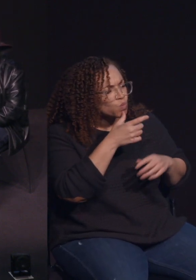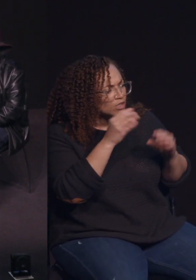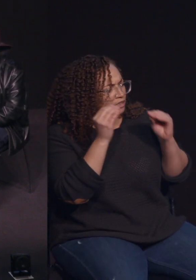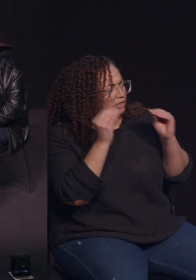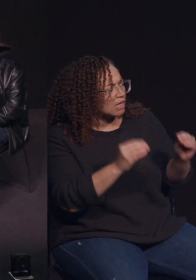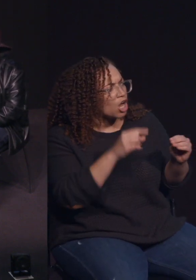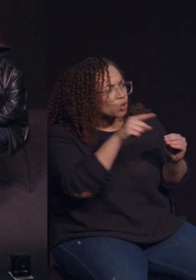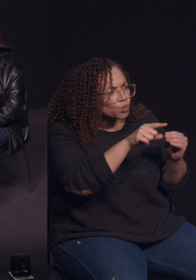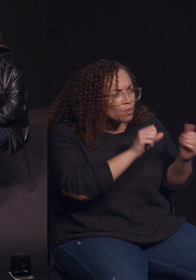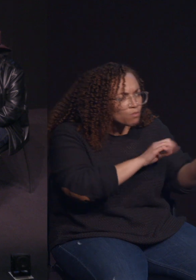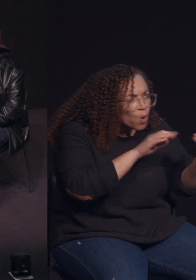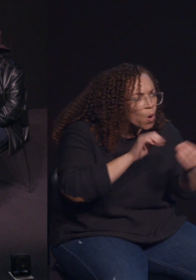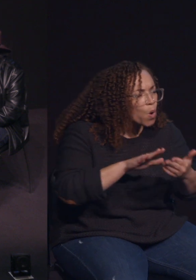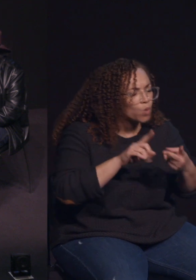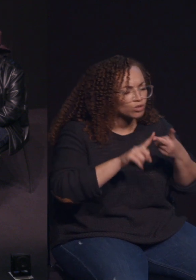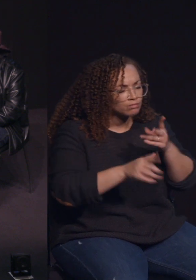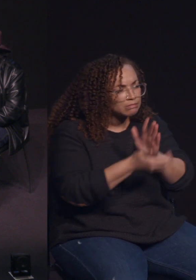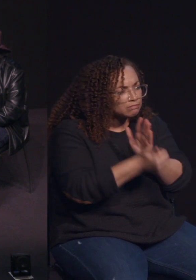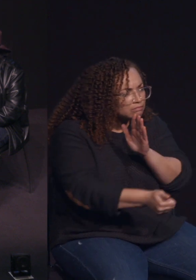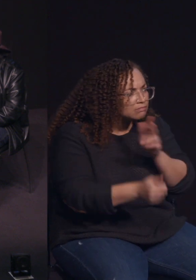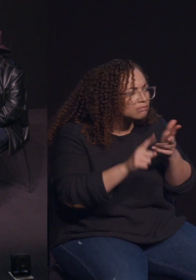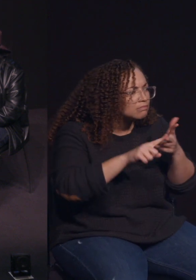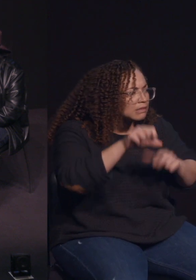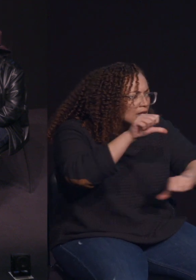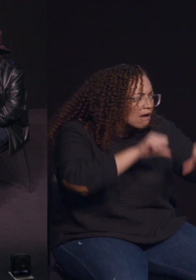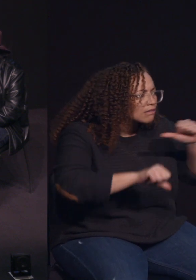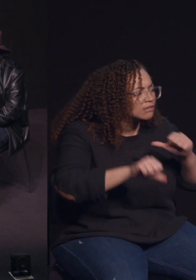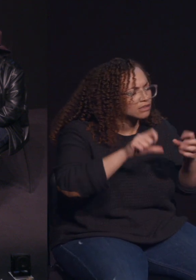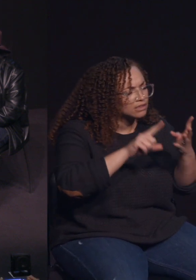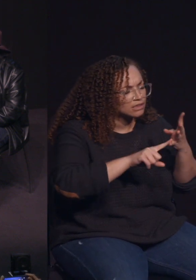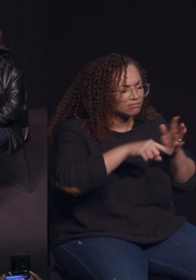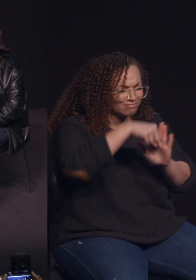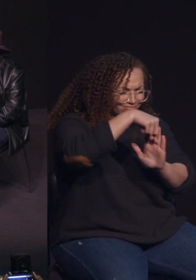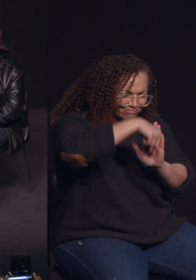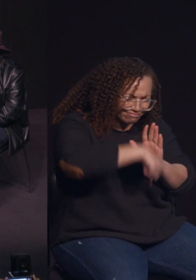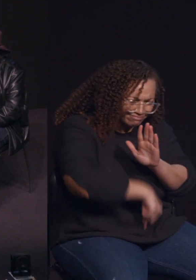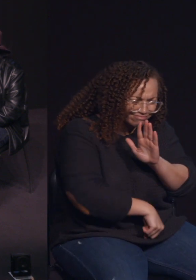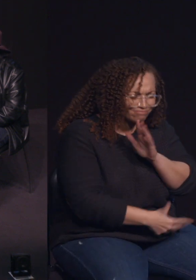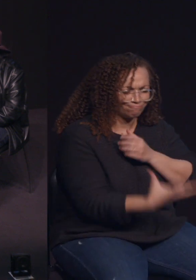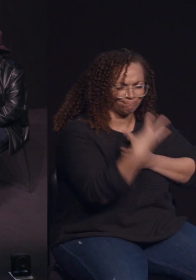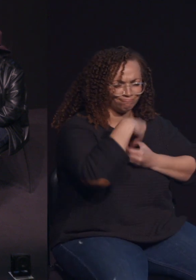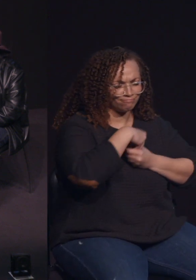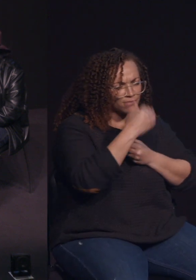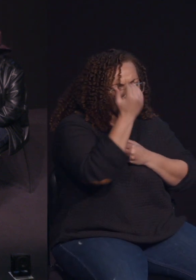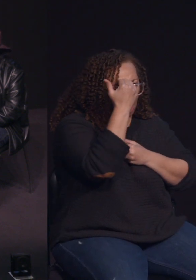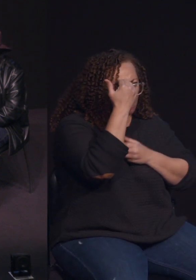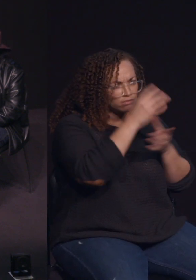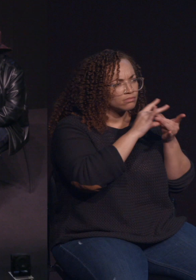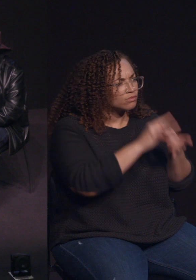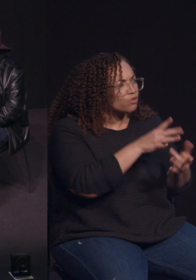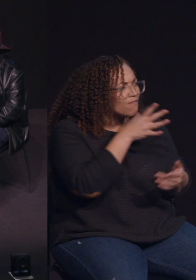skills, science, and deep embodied knowledge of farming? How did you arrive at this work and the energy and flow of